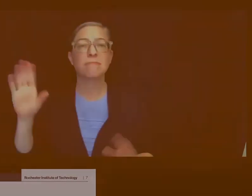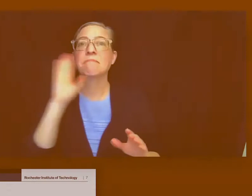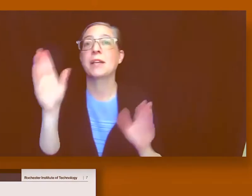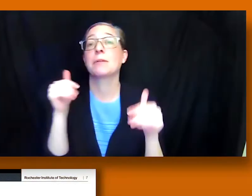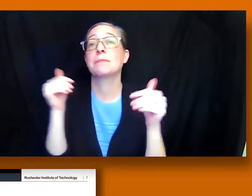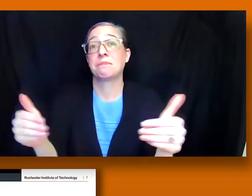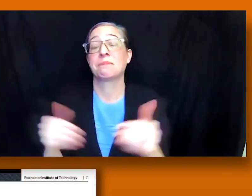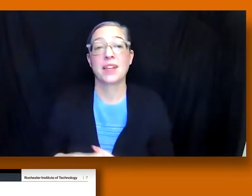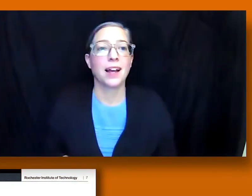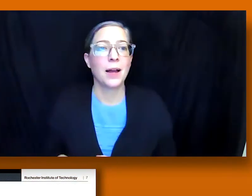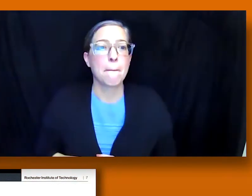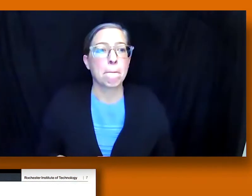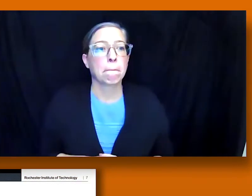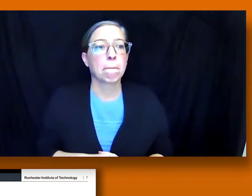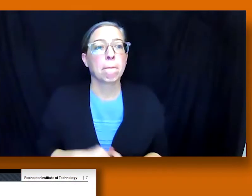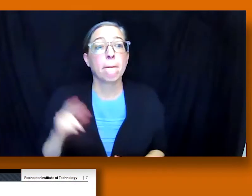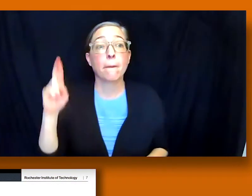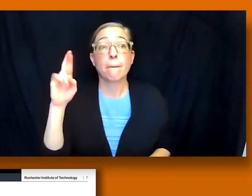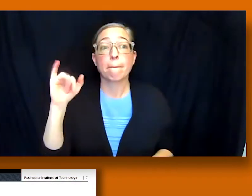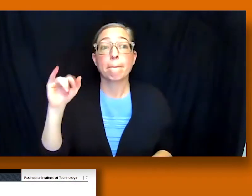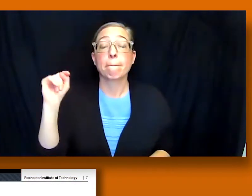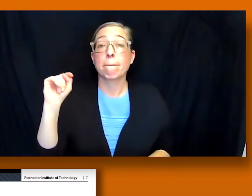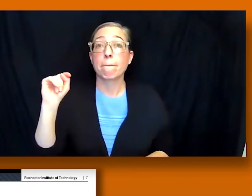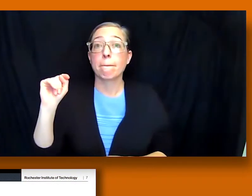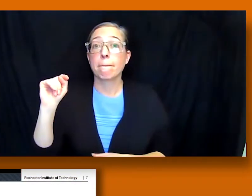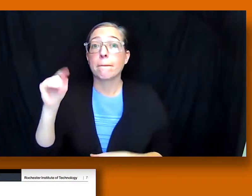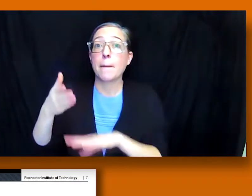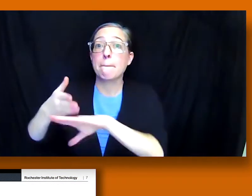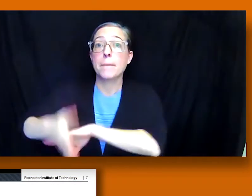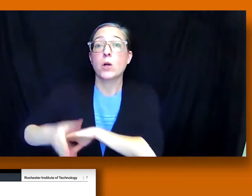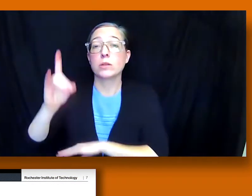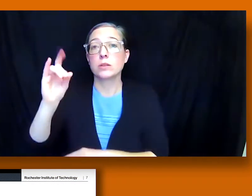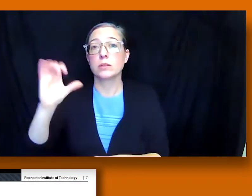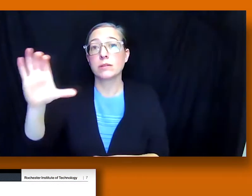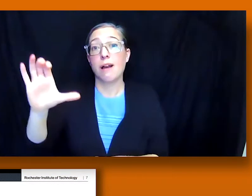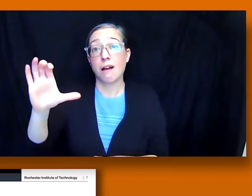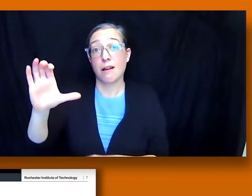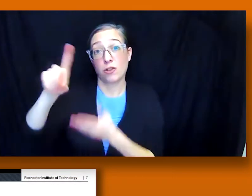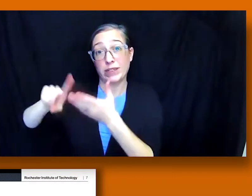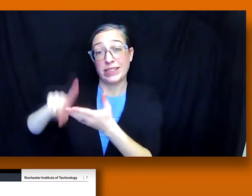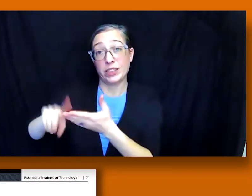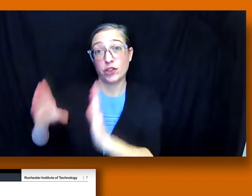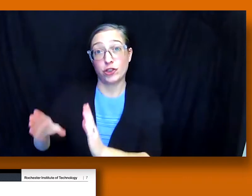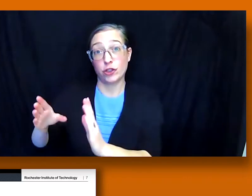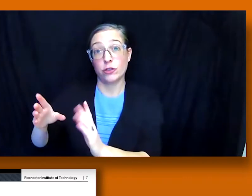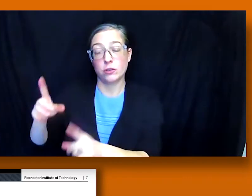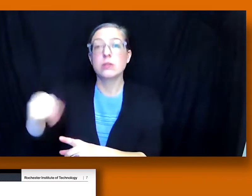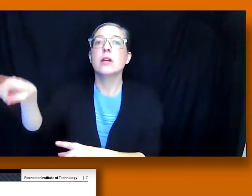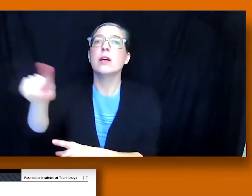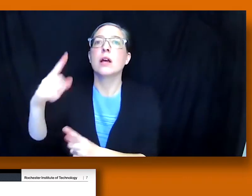I'll keep going. At RIT, post-doctoral researchers are considered staff, not faculty.